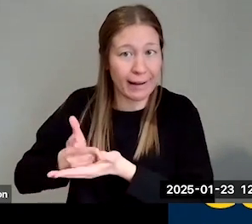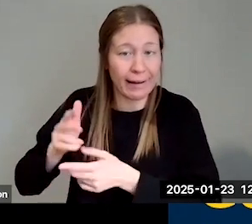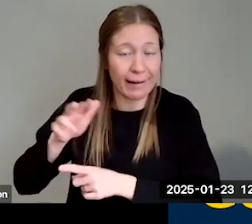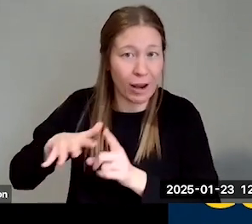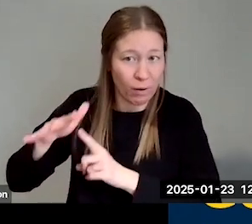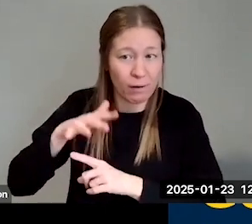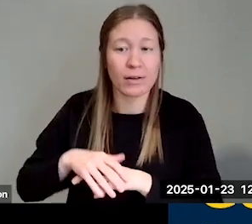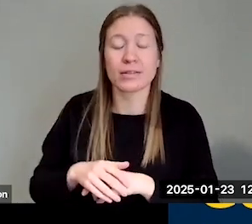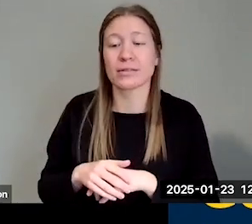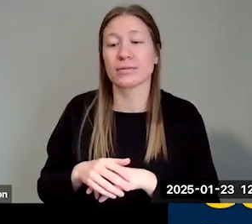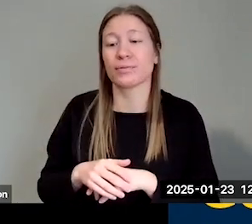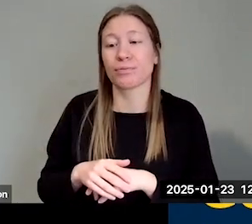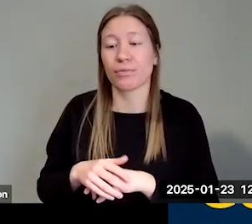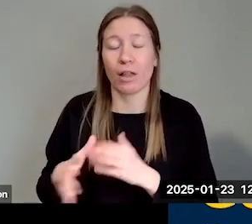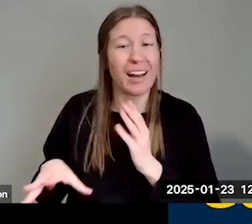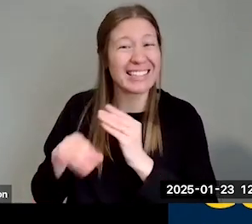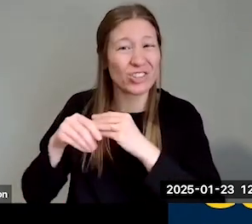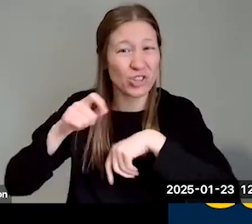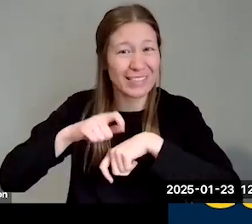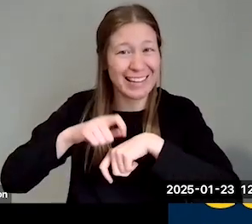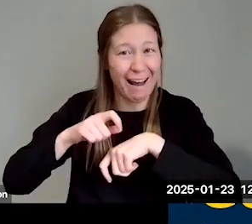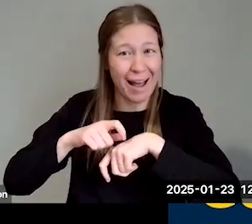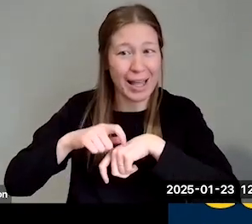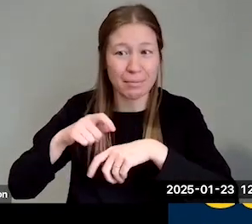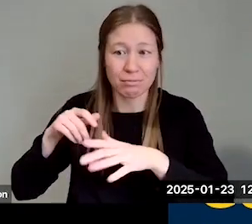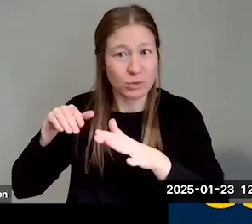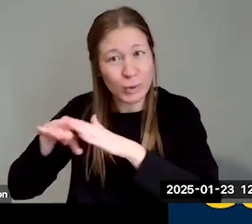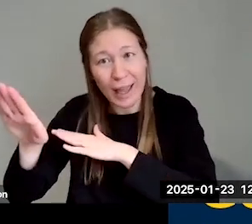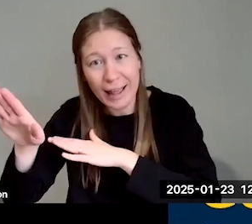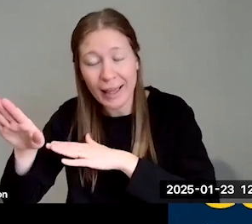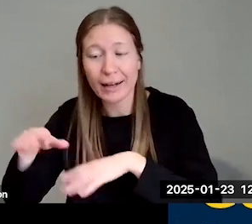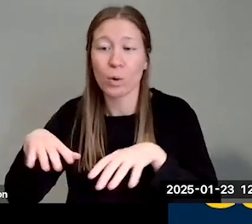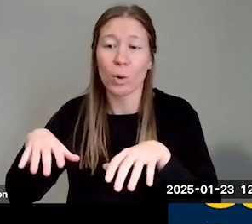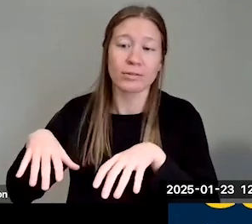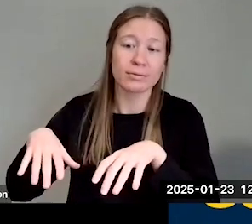additional time to take a test or an alternative format,